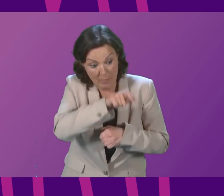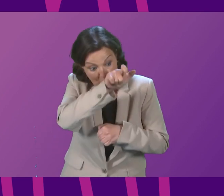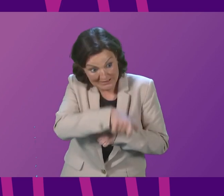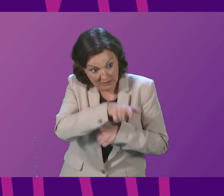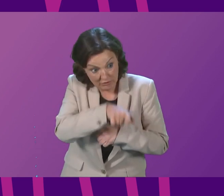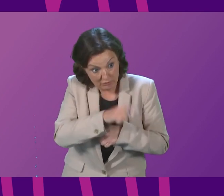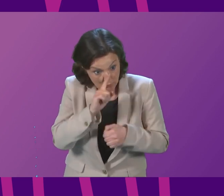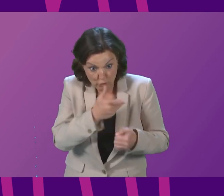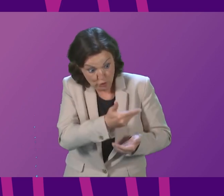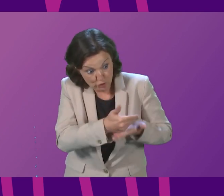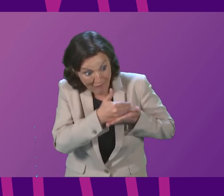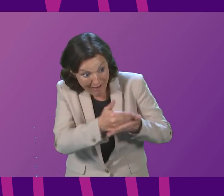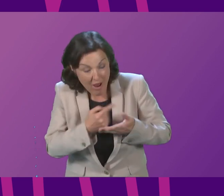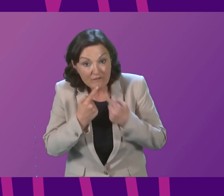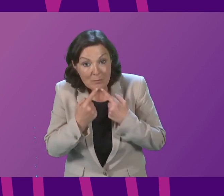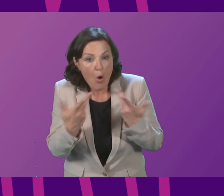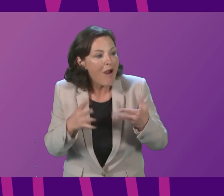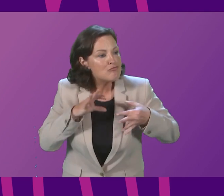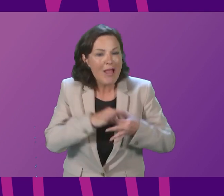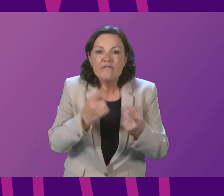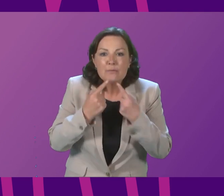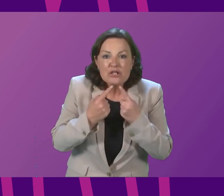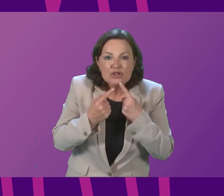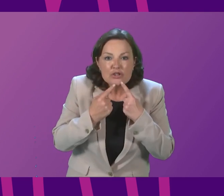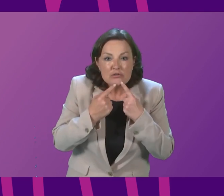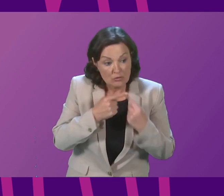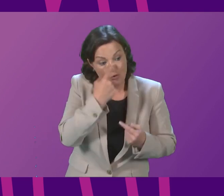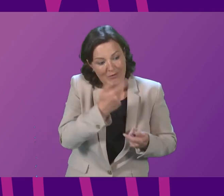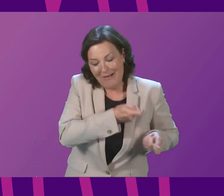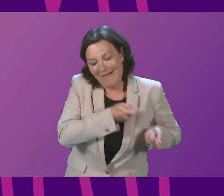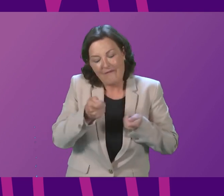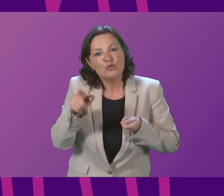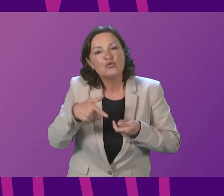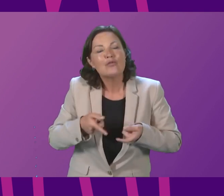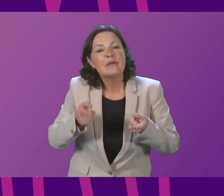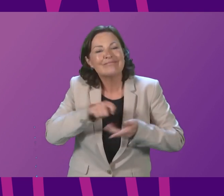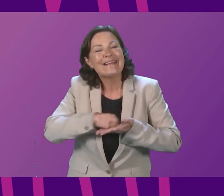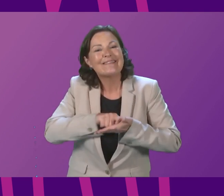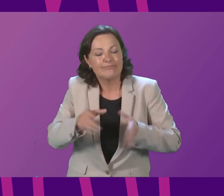of the case and any additional relevant information with the Cabinet Secretary for Health and Social Care this afternoon, I will ensure that the case is looked into as a matter of